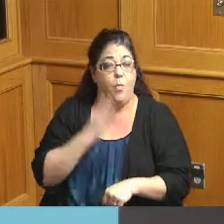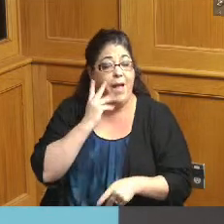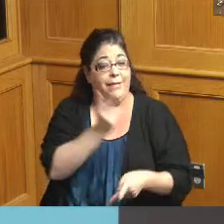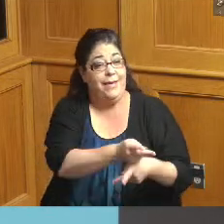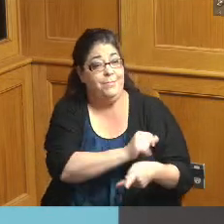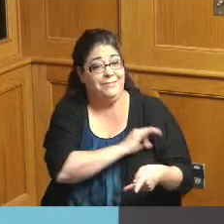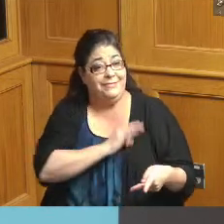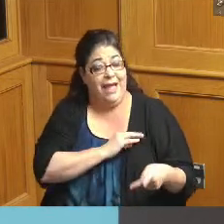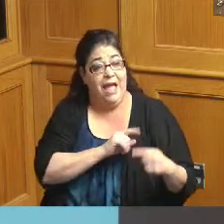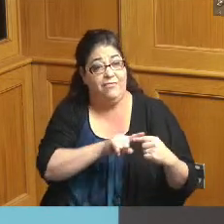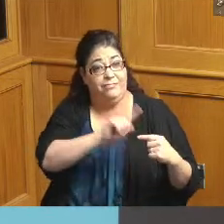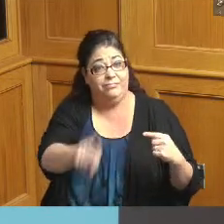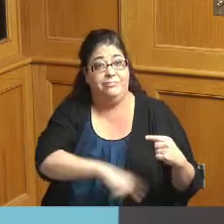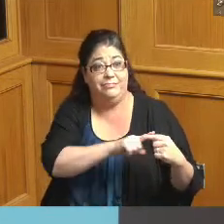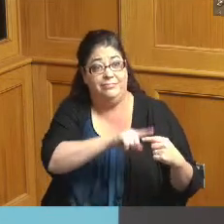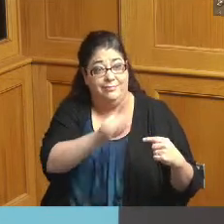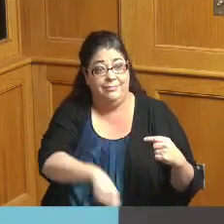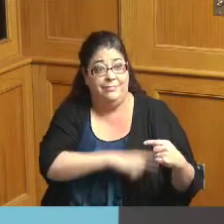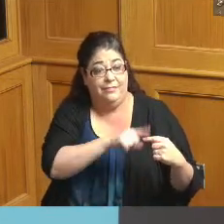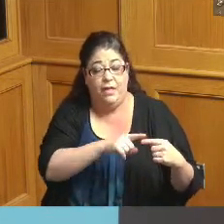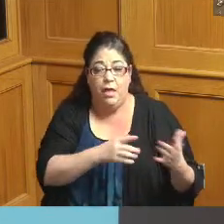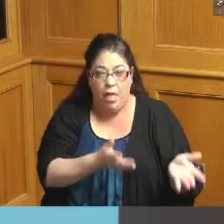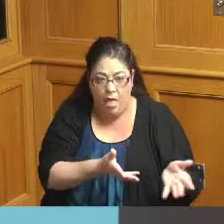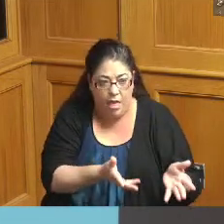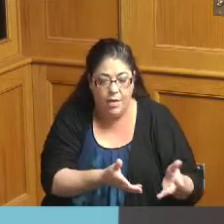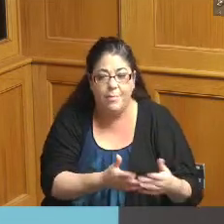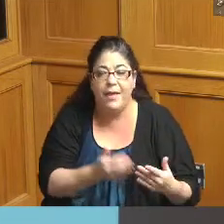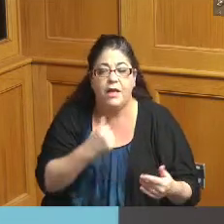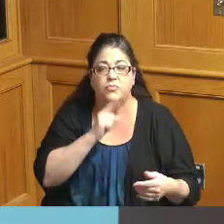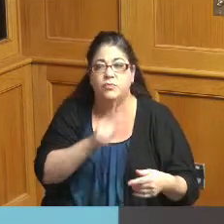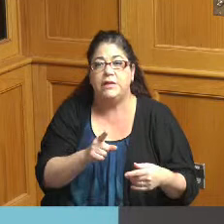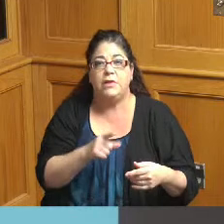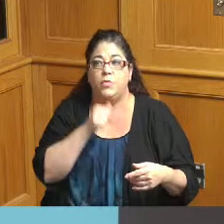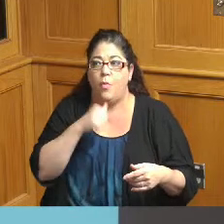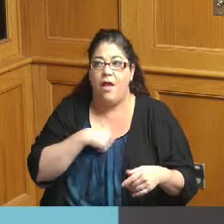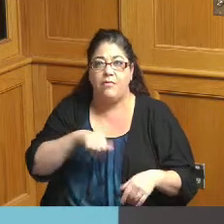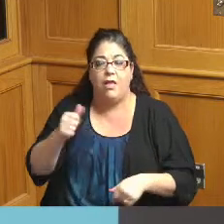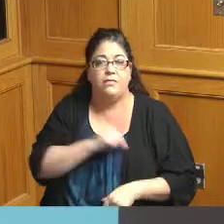of around the clock to fill those vacancies which we've not been able to hire on I will